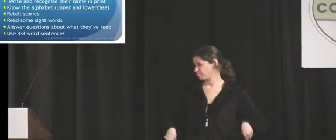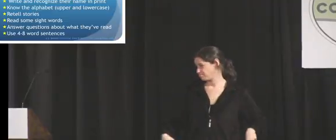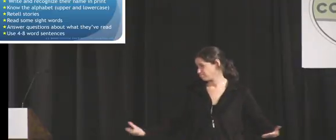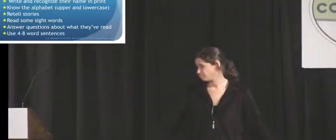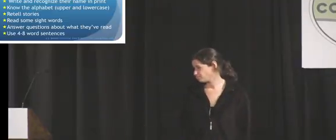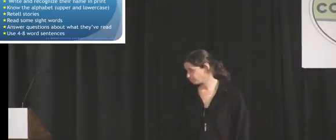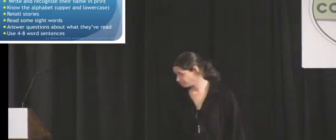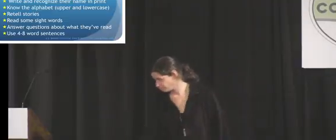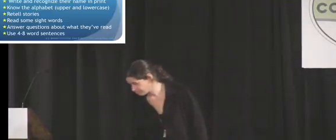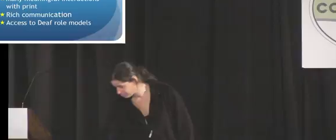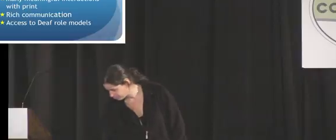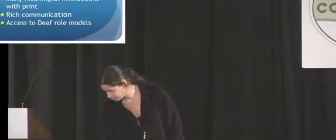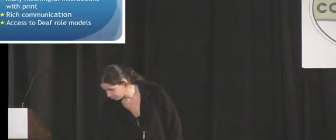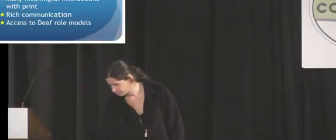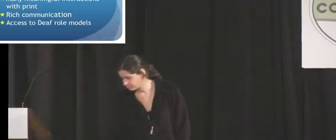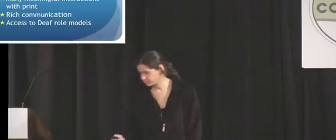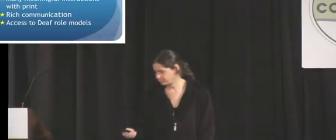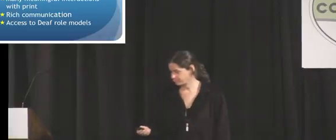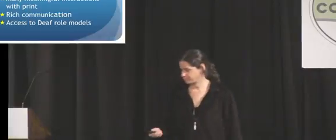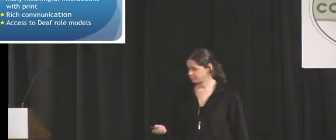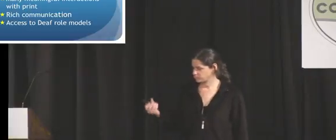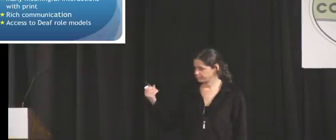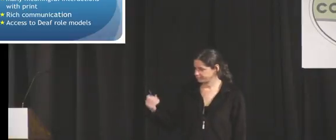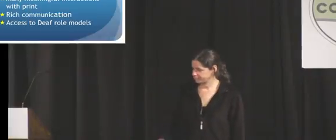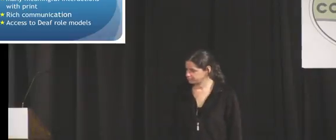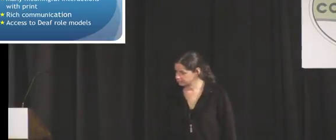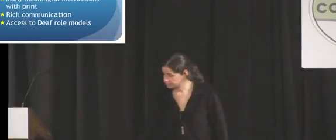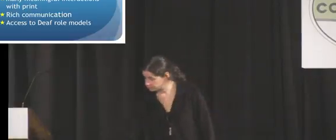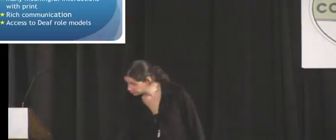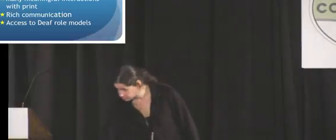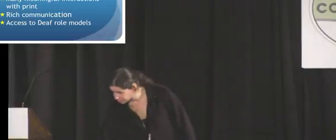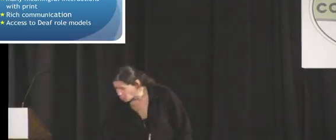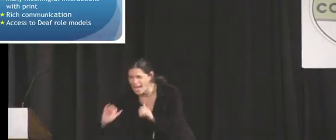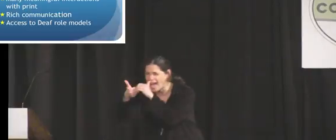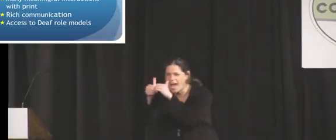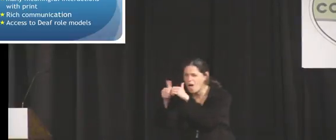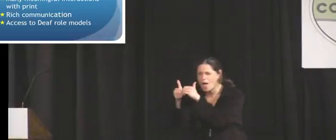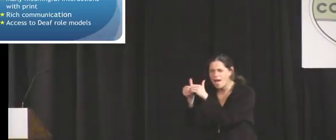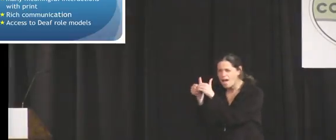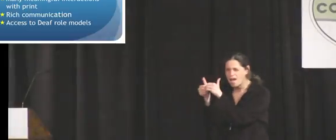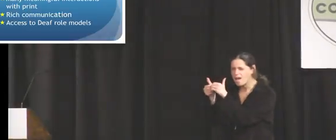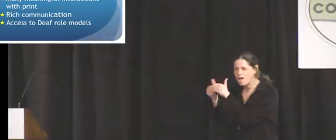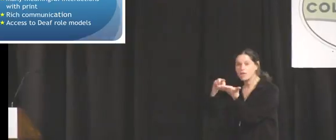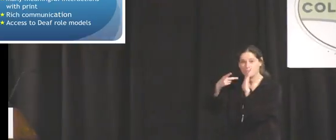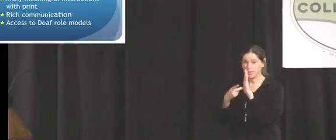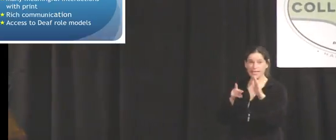4 to 8 words. This is what's possible.